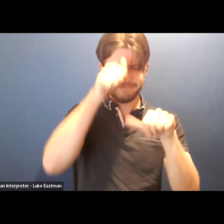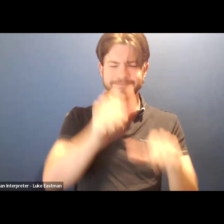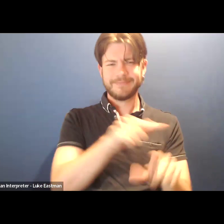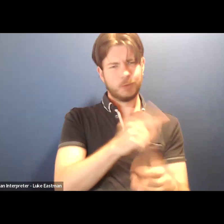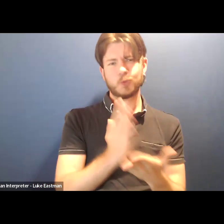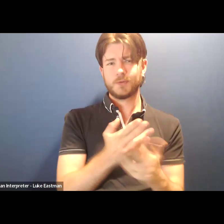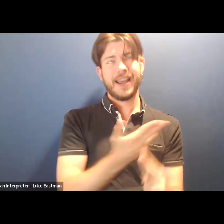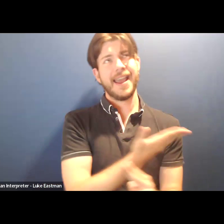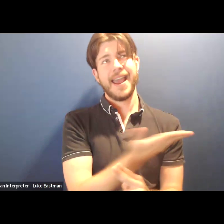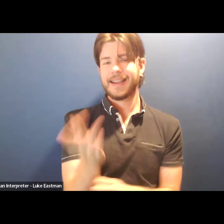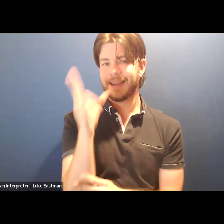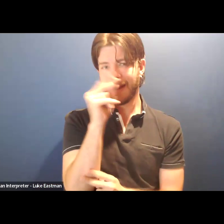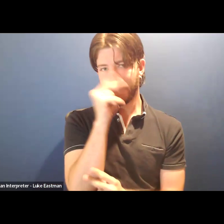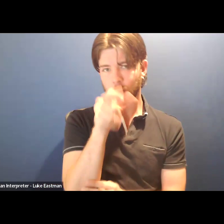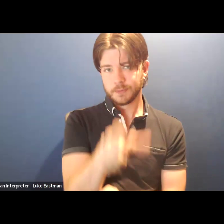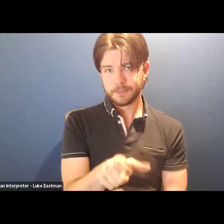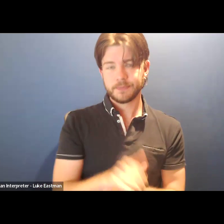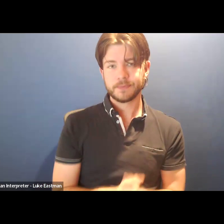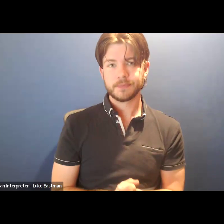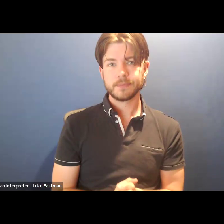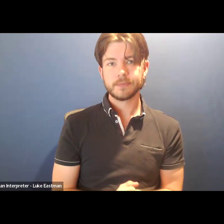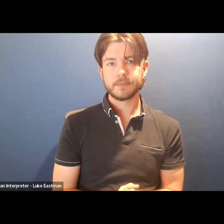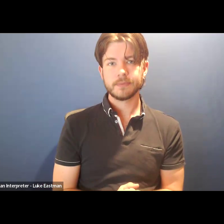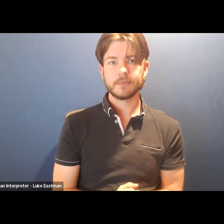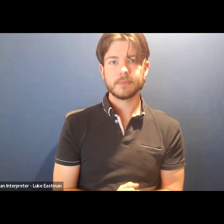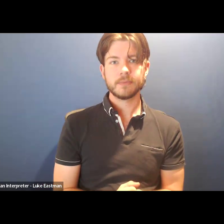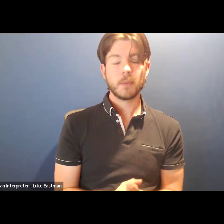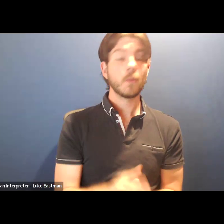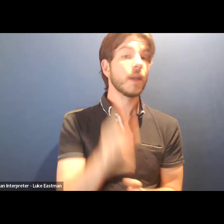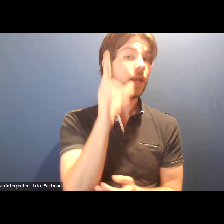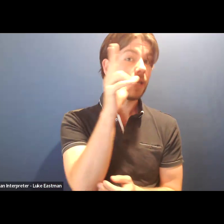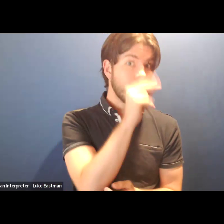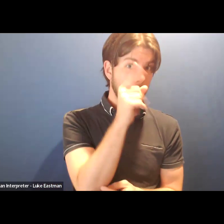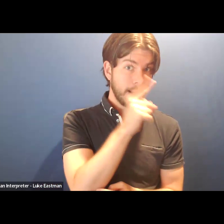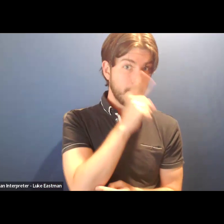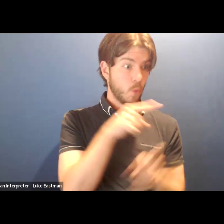people. Young people with disability are